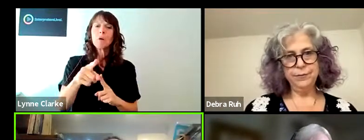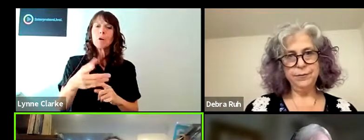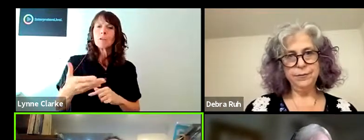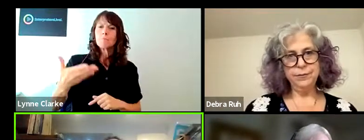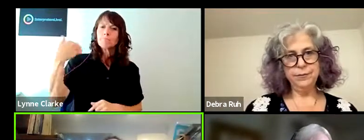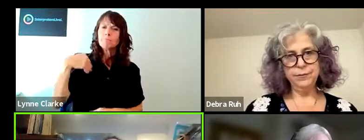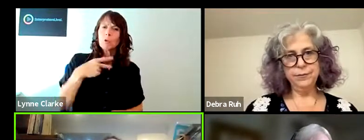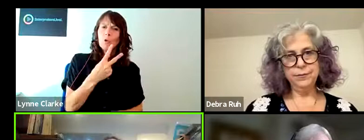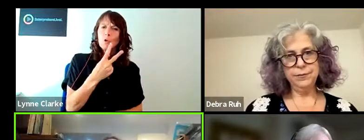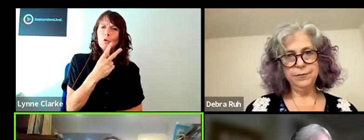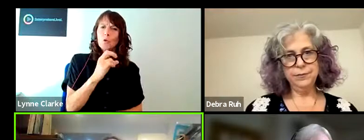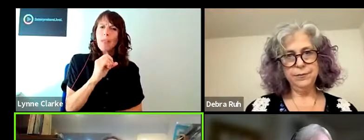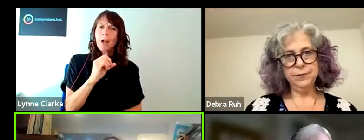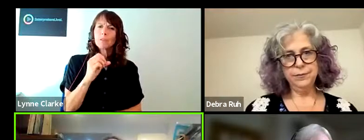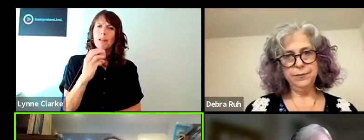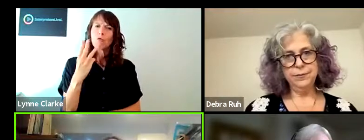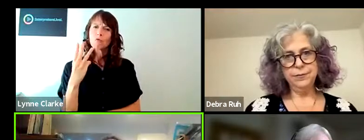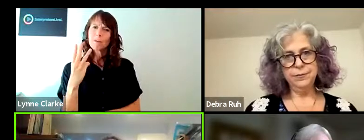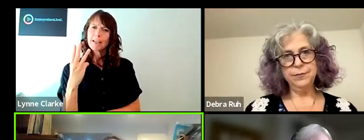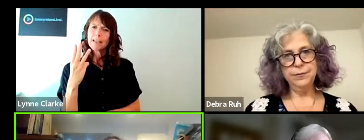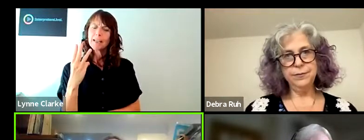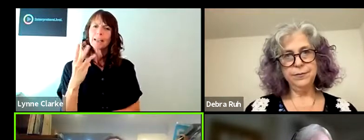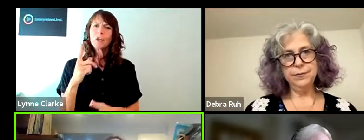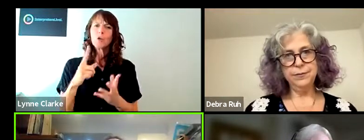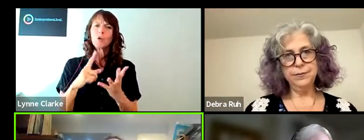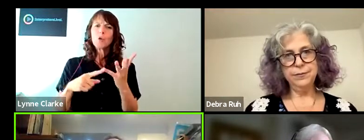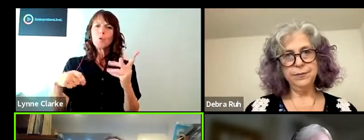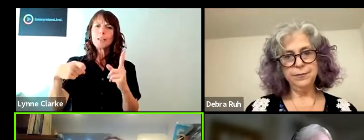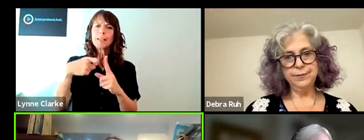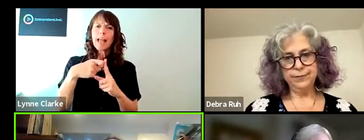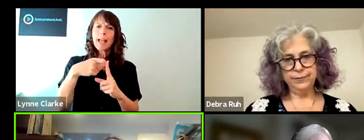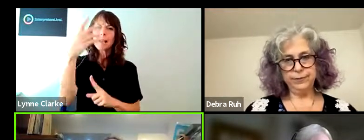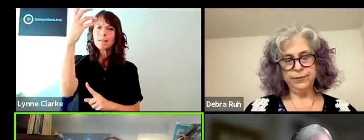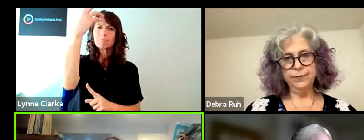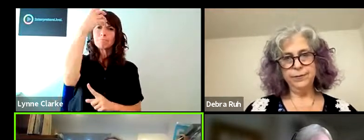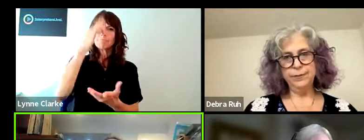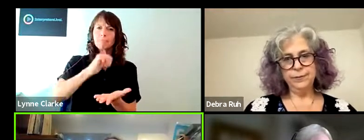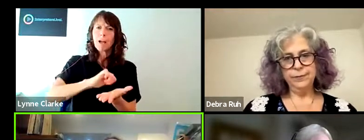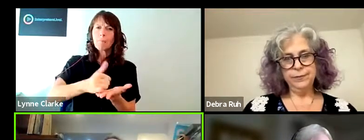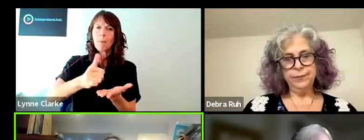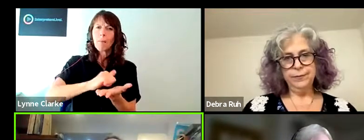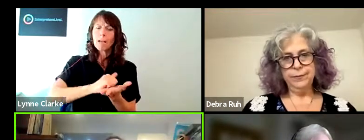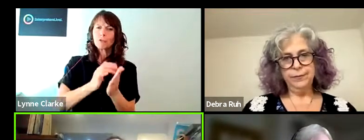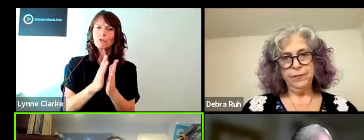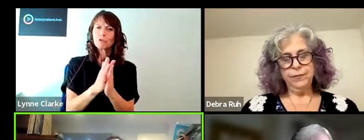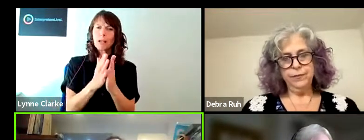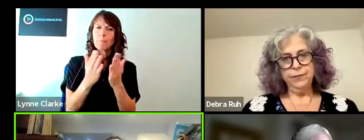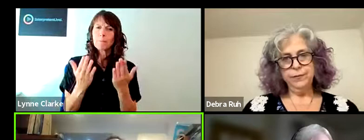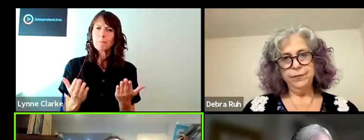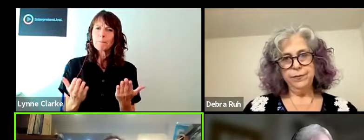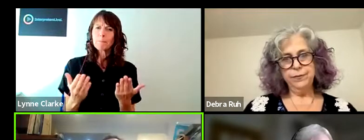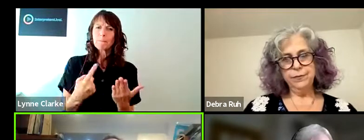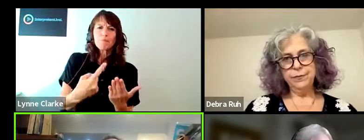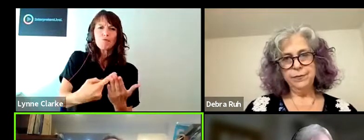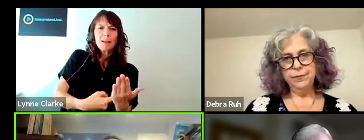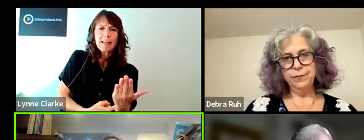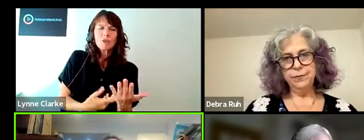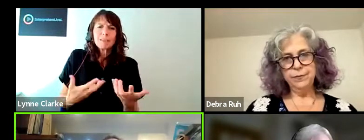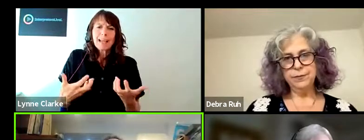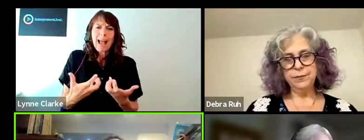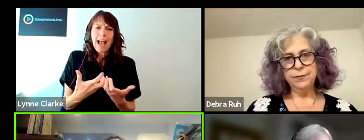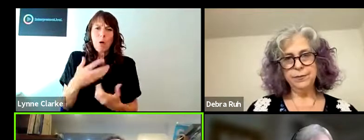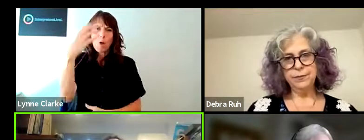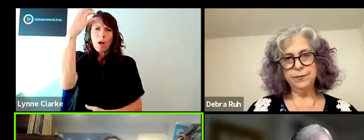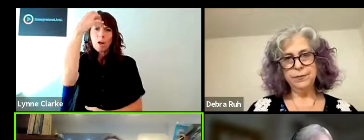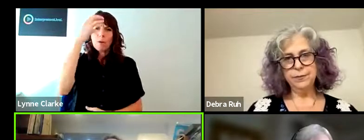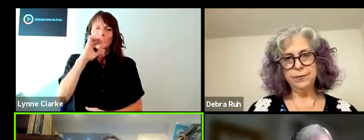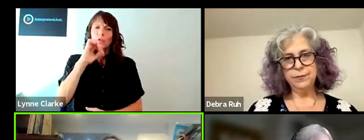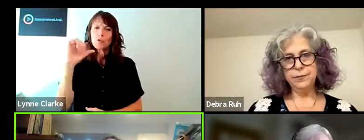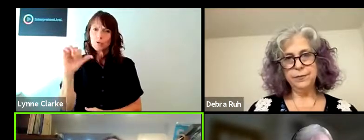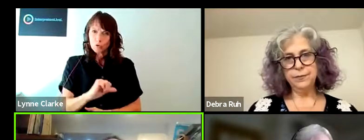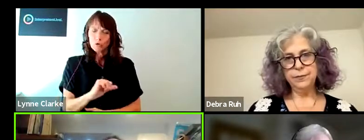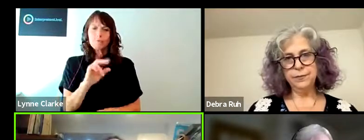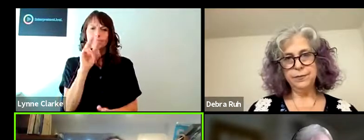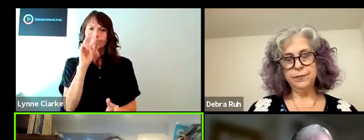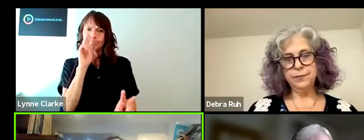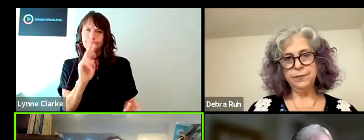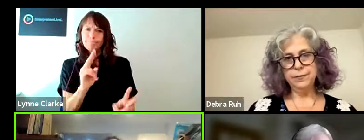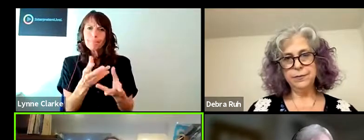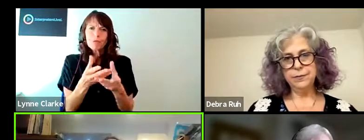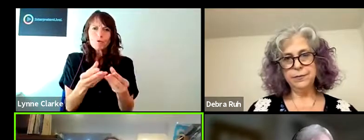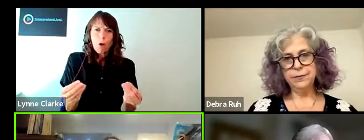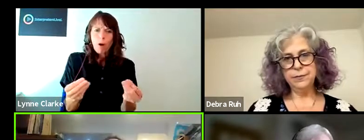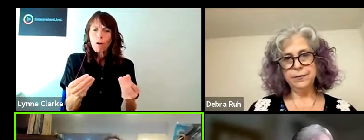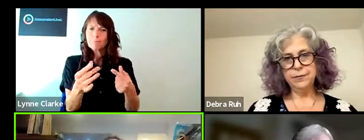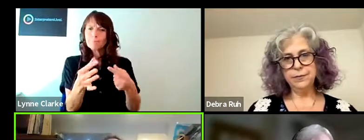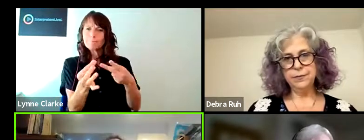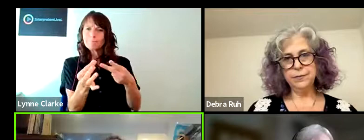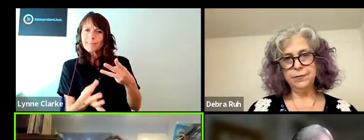the UK government published a thick book on how the government was going to address everything.